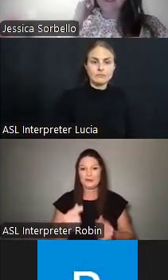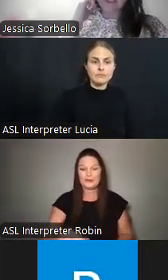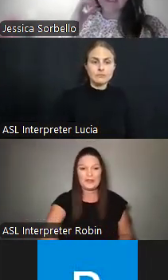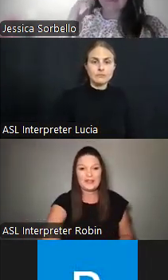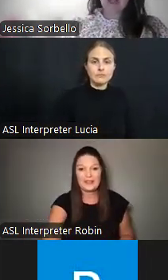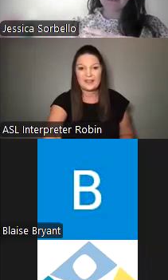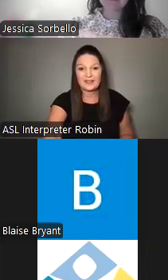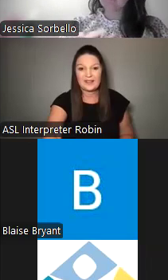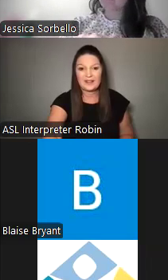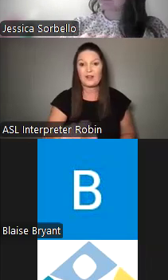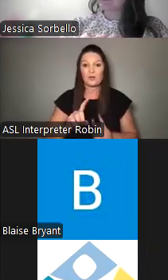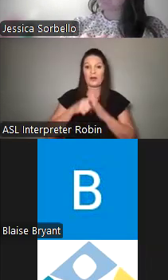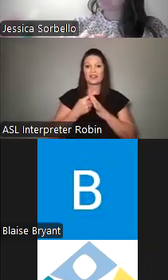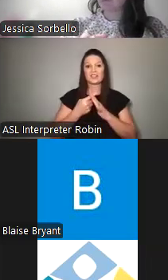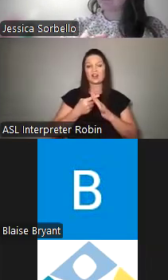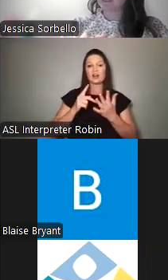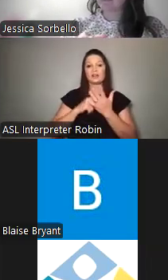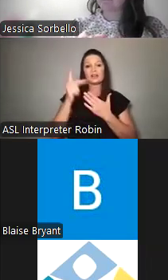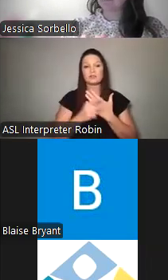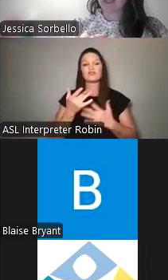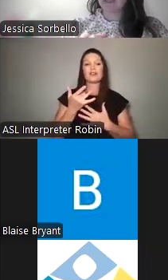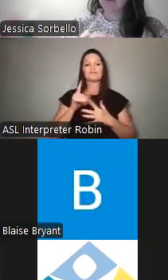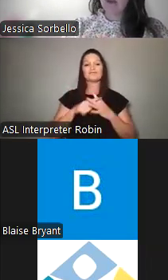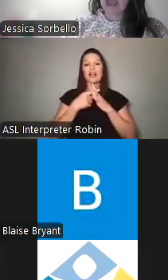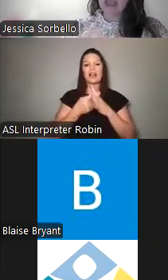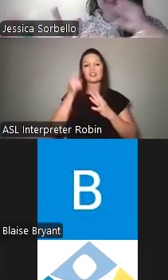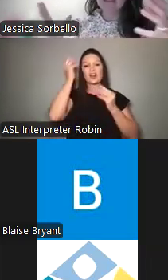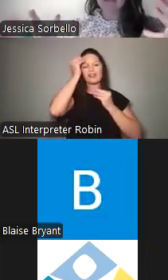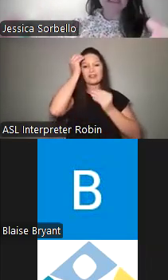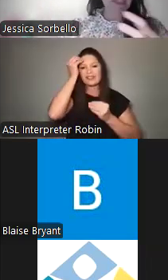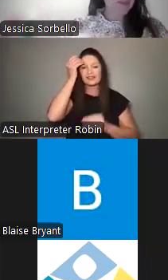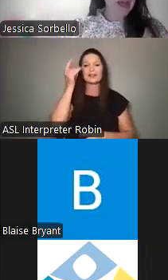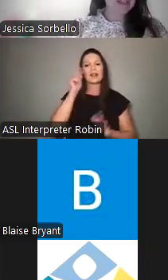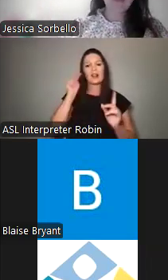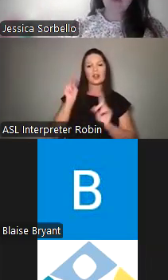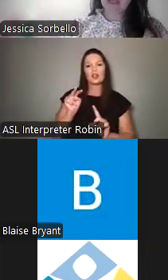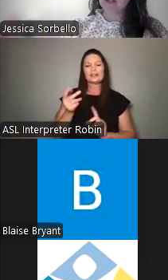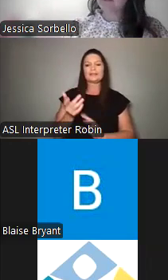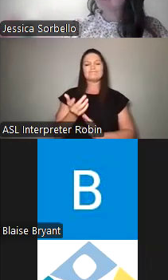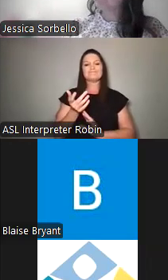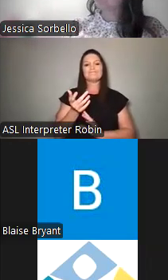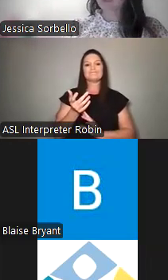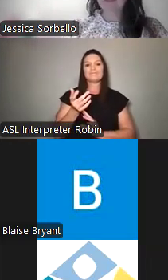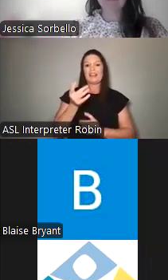years, treatment programs are doing a great job of getting